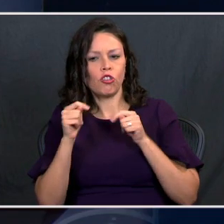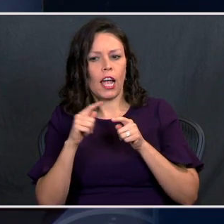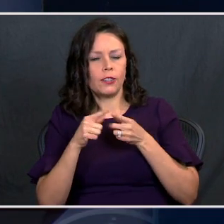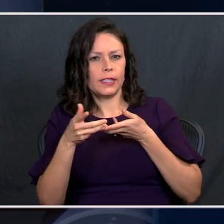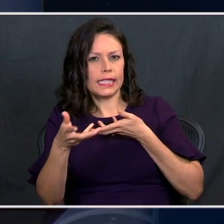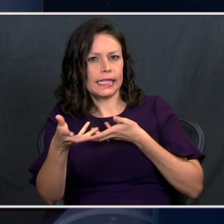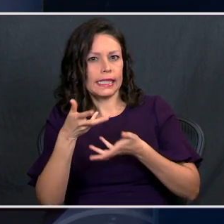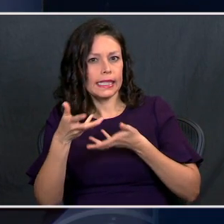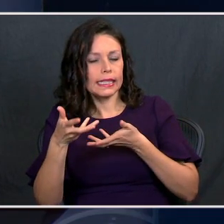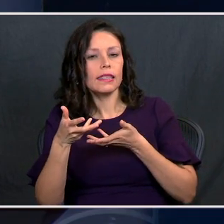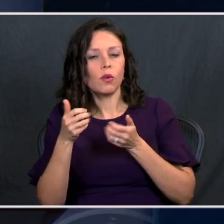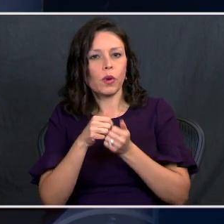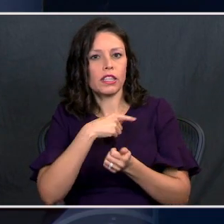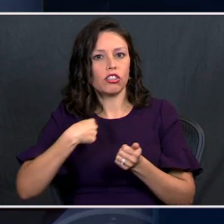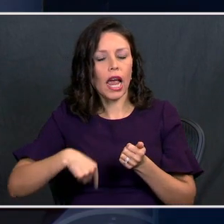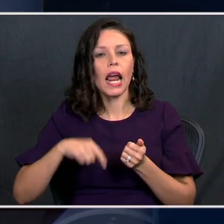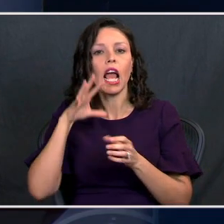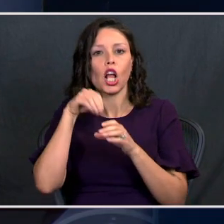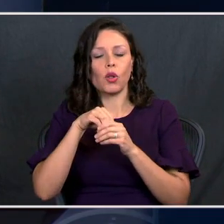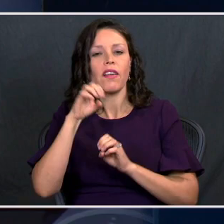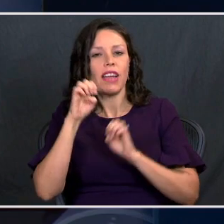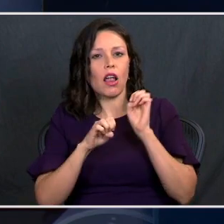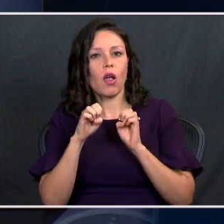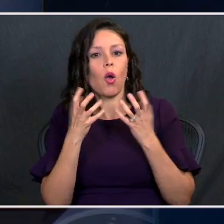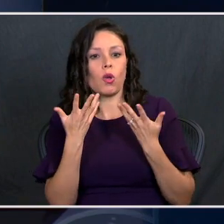and that includes evaluating the tariffs currently in place.